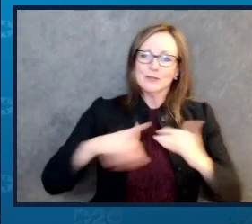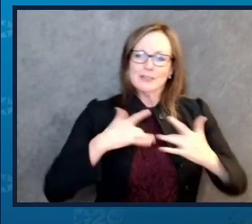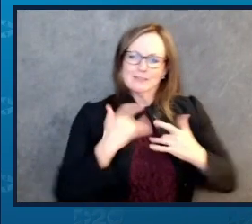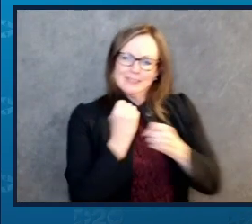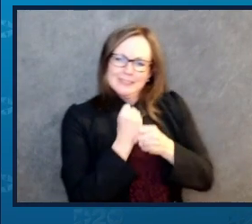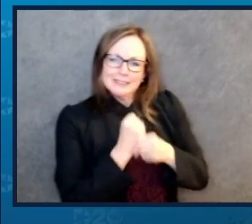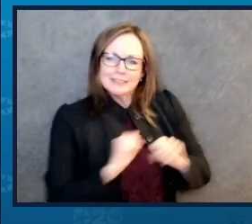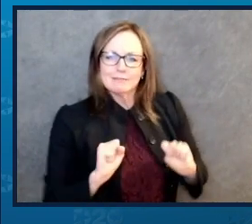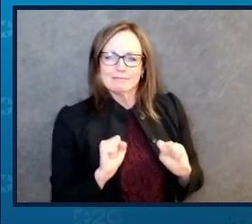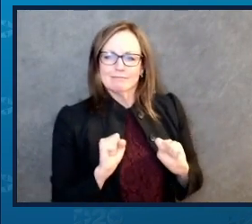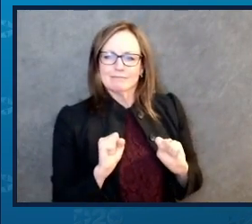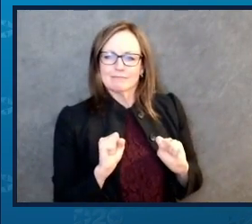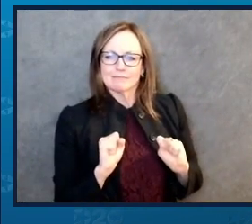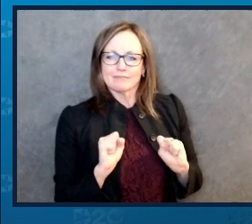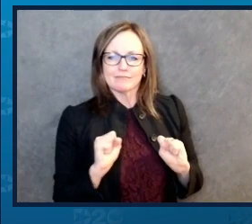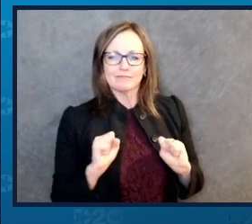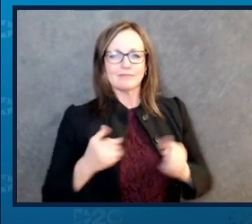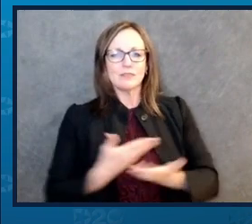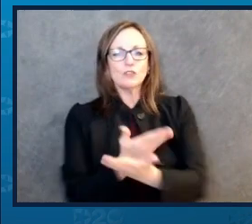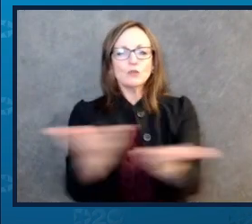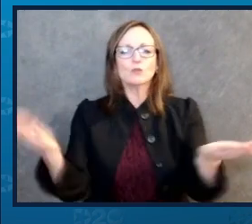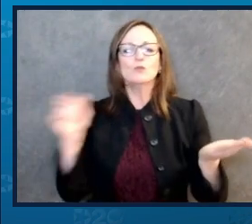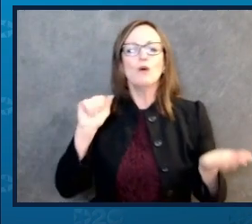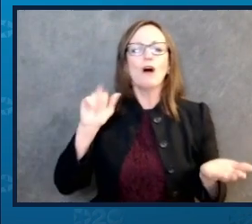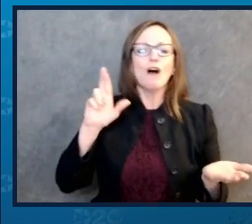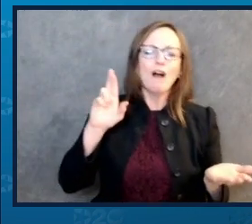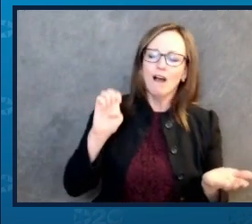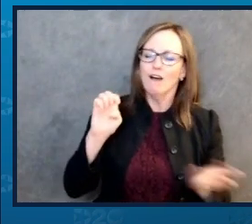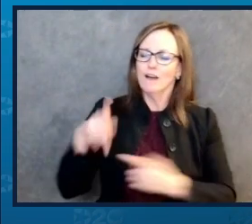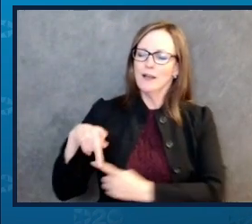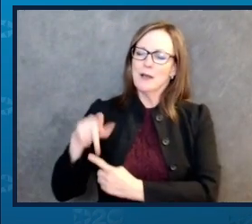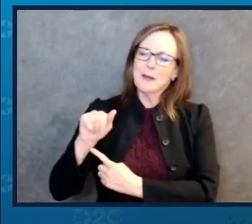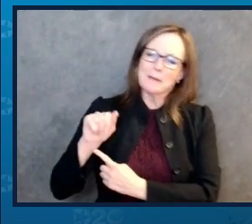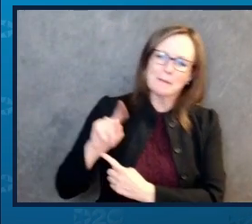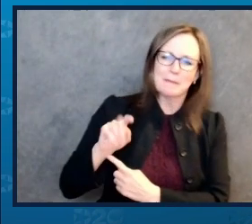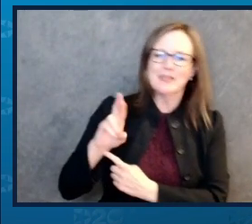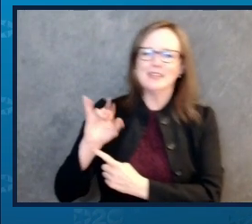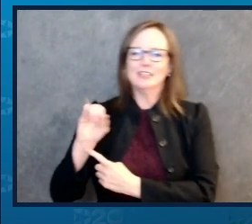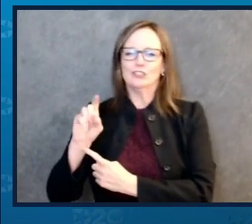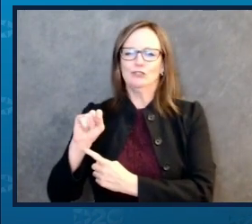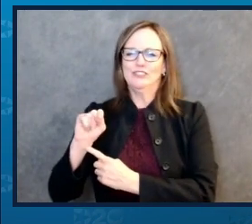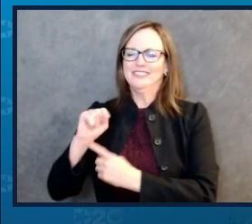THAT TO LOVE OUR COUNTRY, IS TO